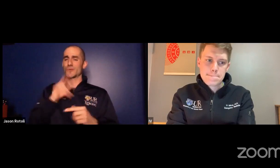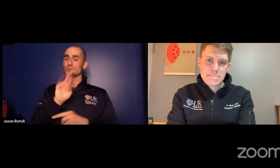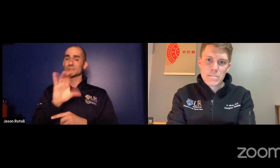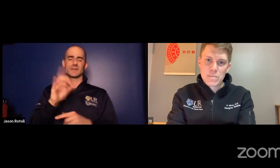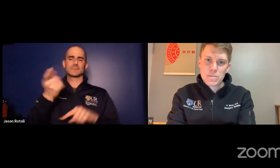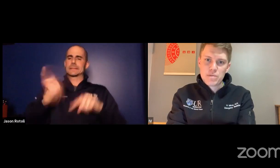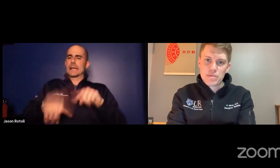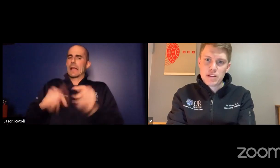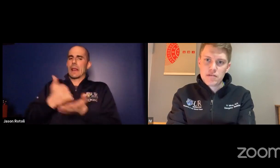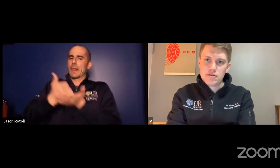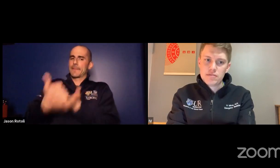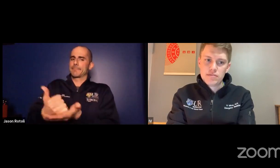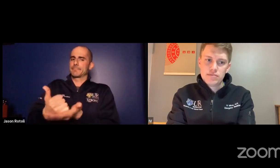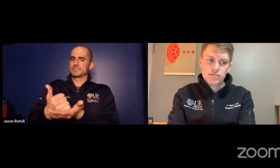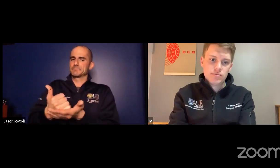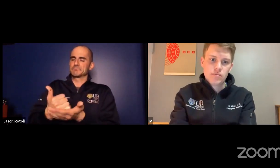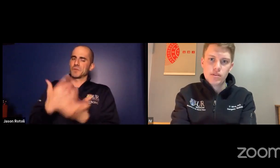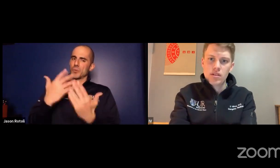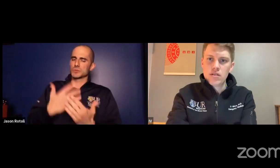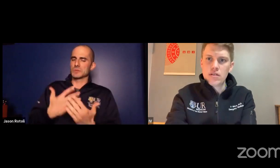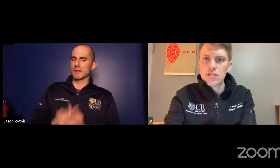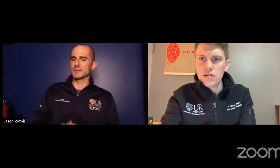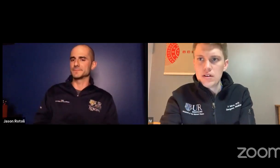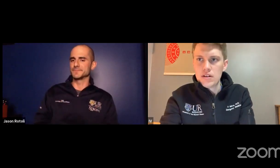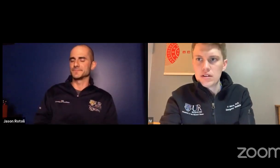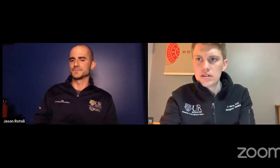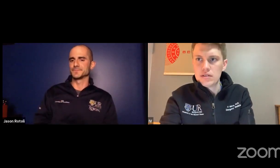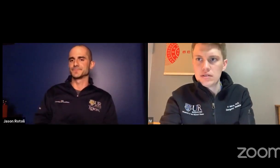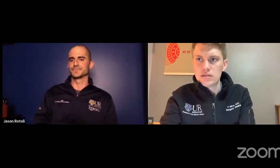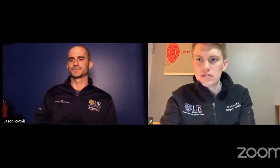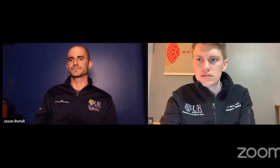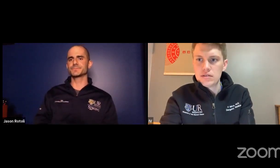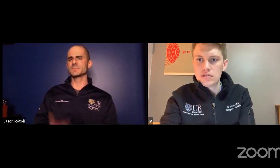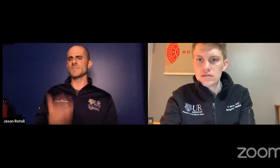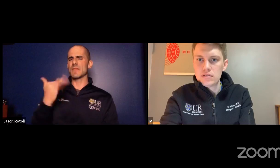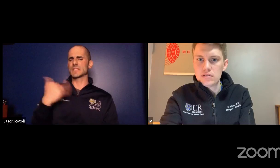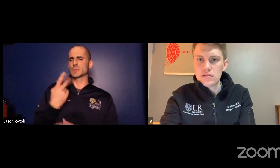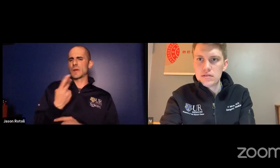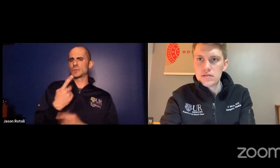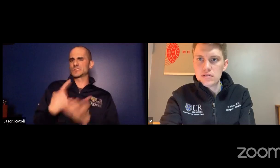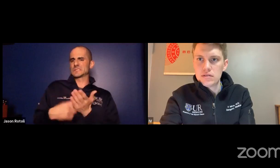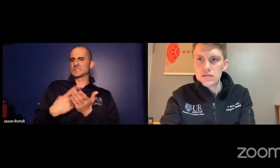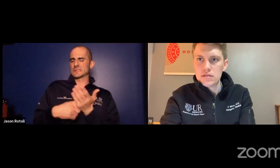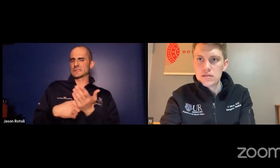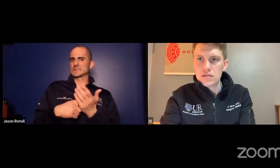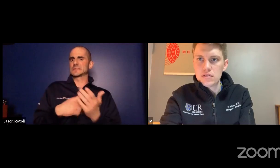stroke. If you are having chest pains or symptoms of a stroke, it's imperative that you go to